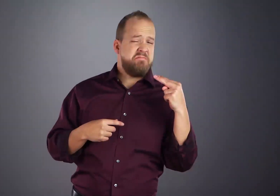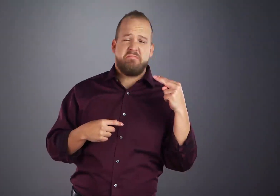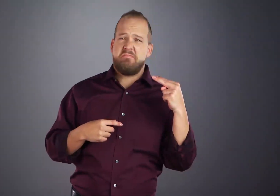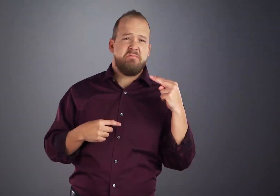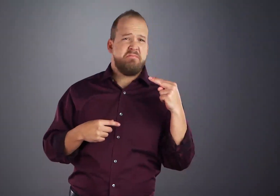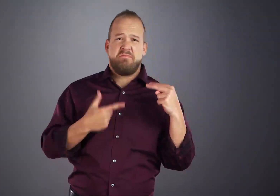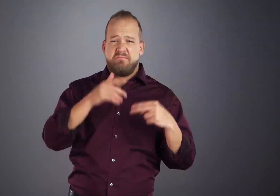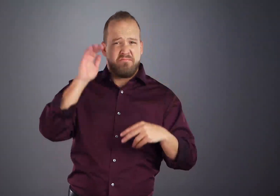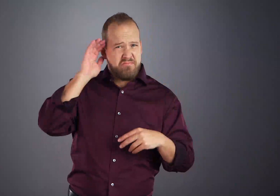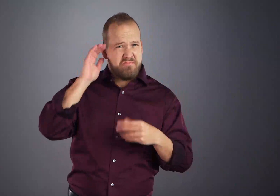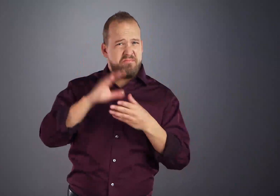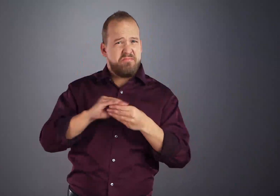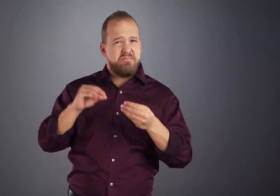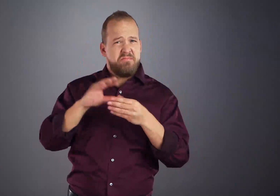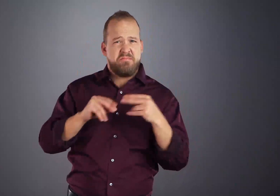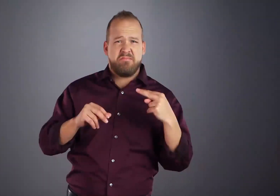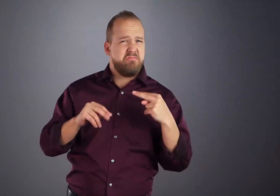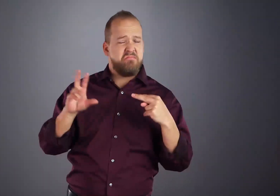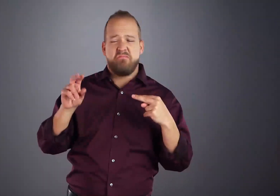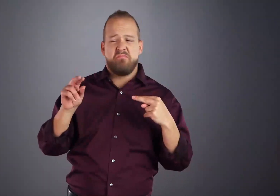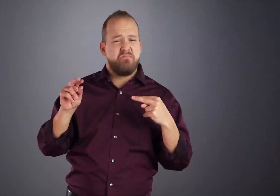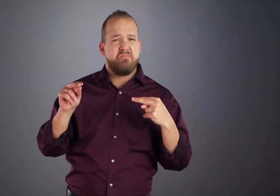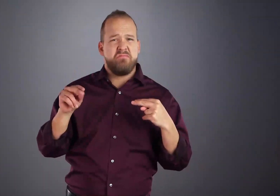Finally he shook his head saying,